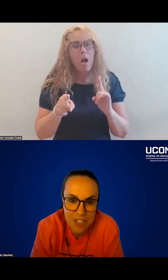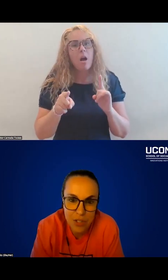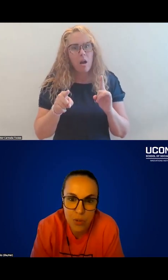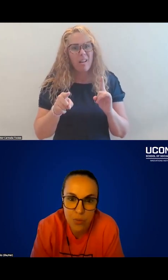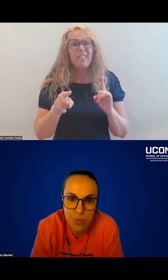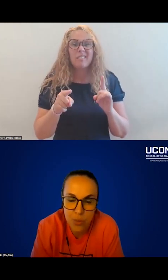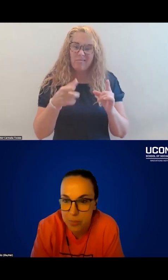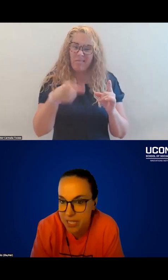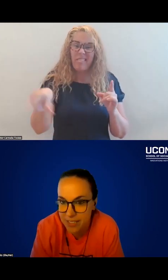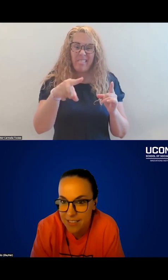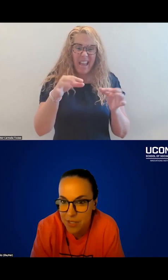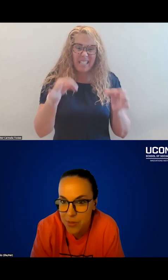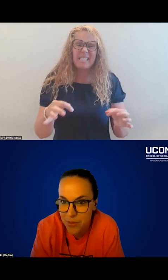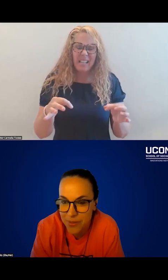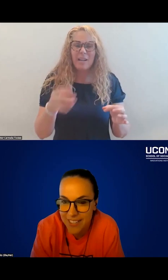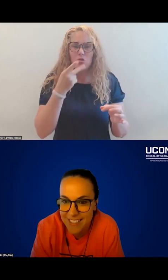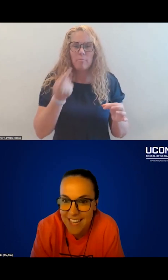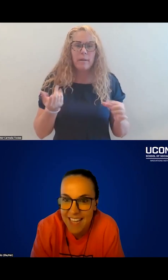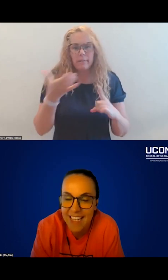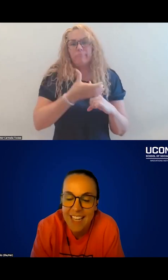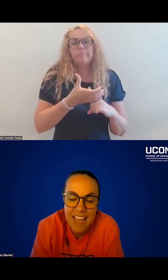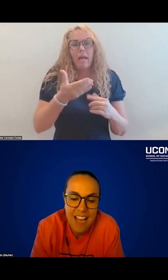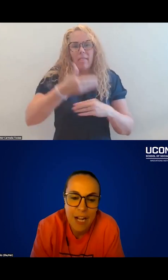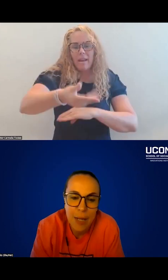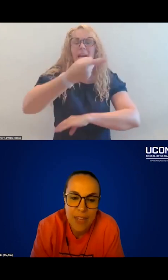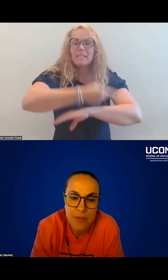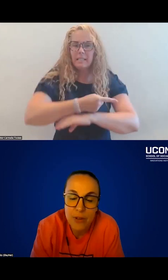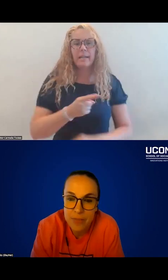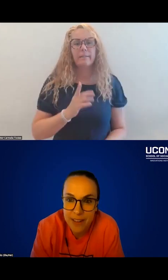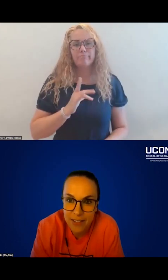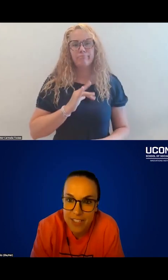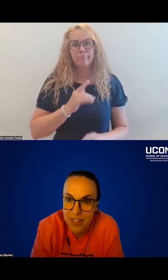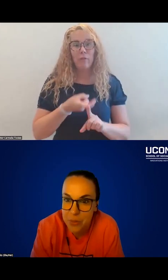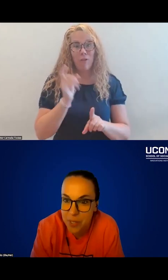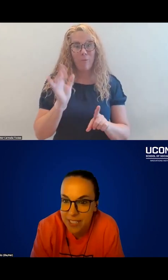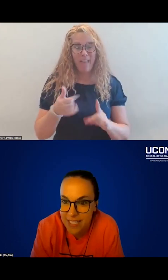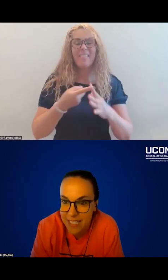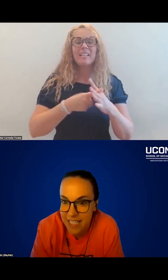TO WEAR PINK THE NEXT DAY. FROM THERE, THEY ORGANIZED AT